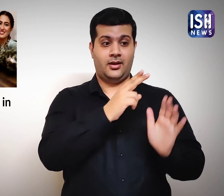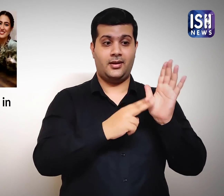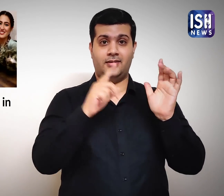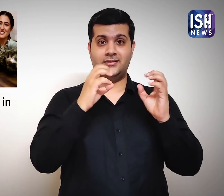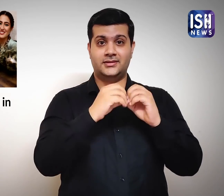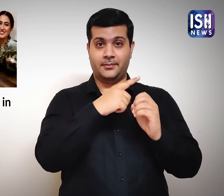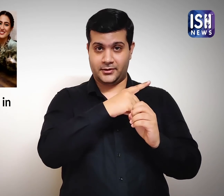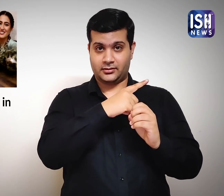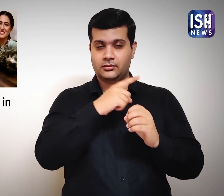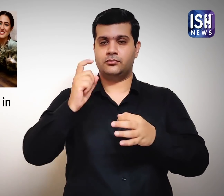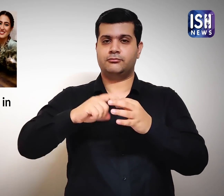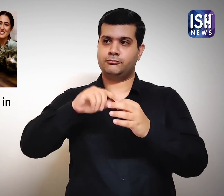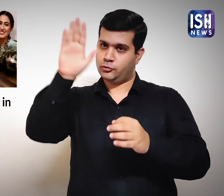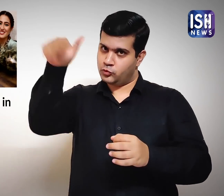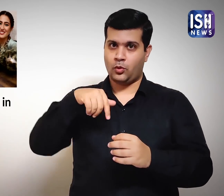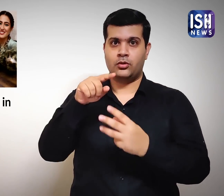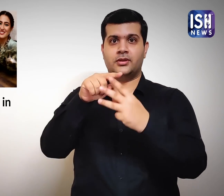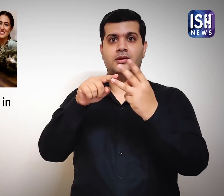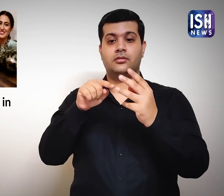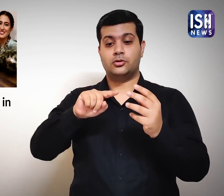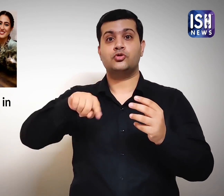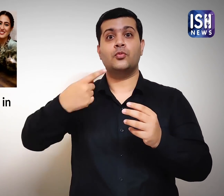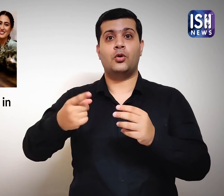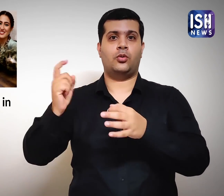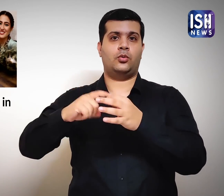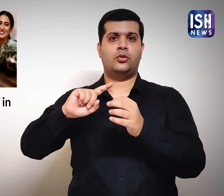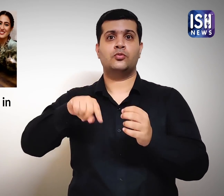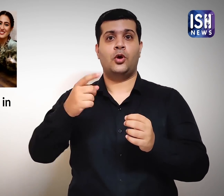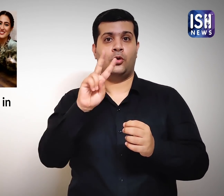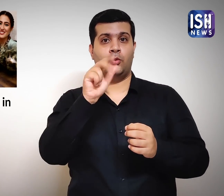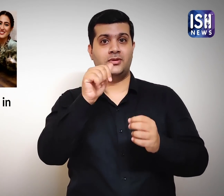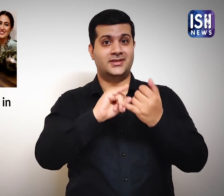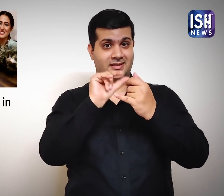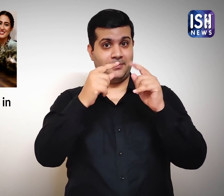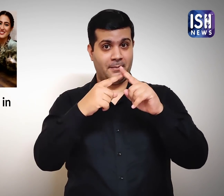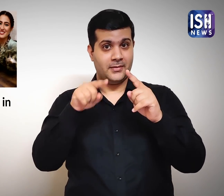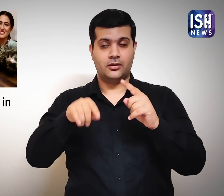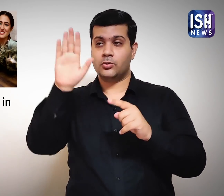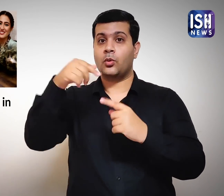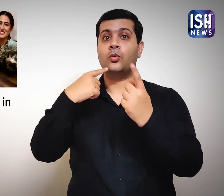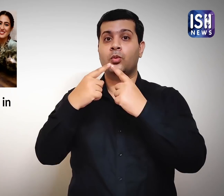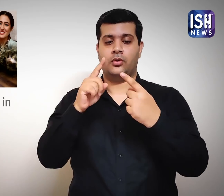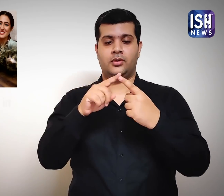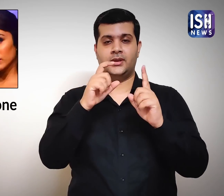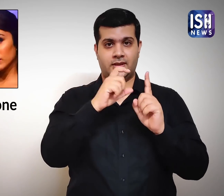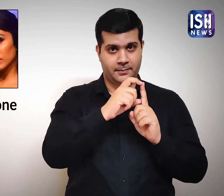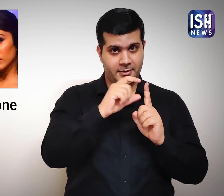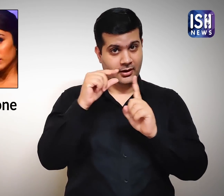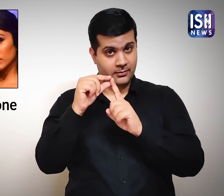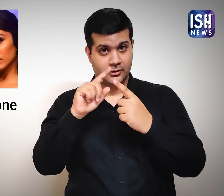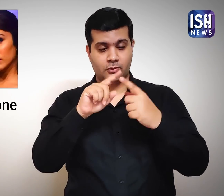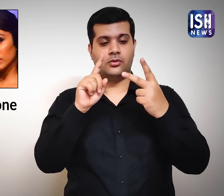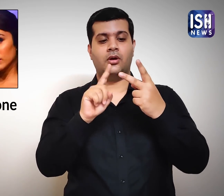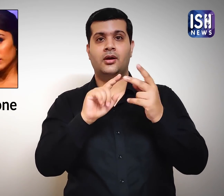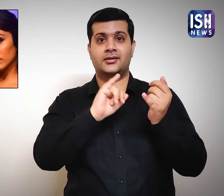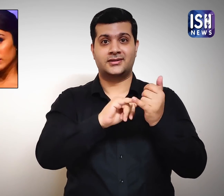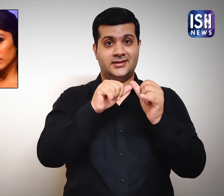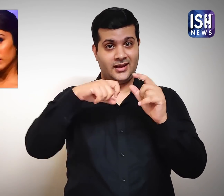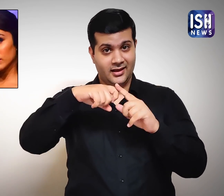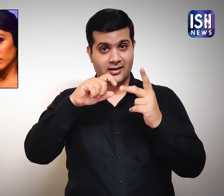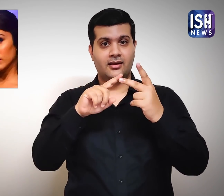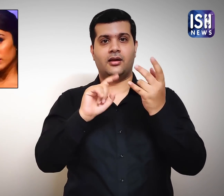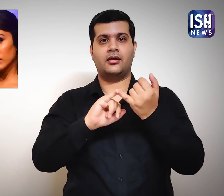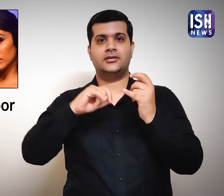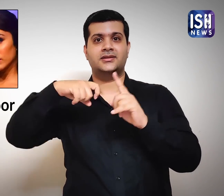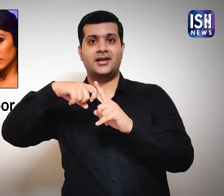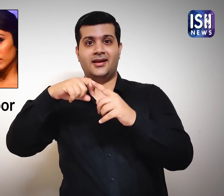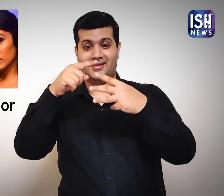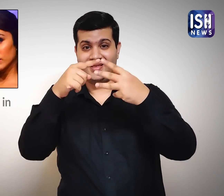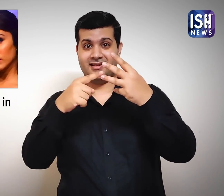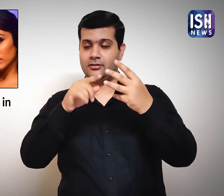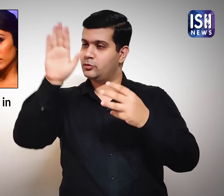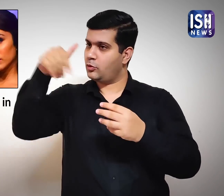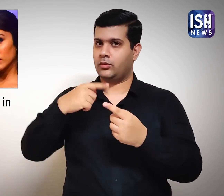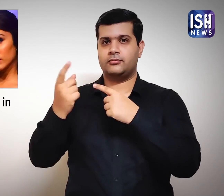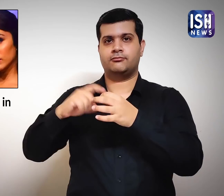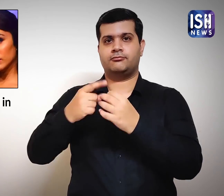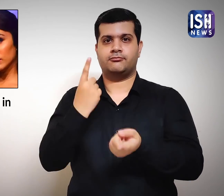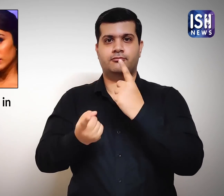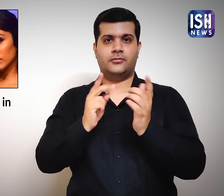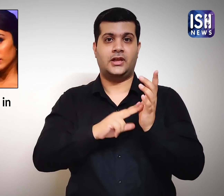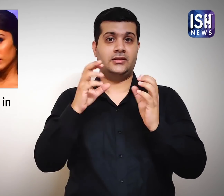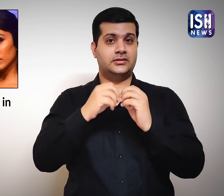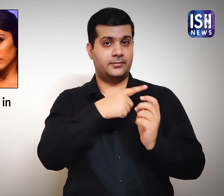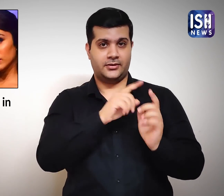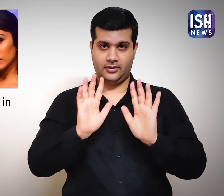Deepika Padukone, Sara Ali Khan and Shraddha Kapoor will be questioned tomorrow 26th September by the NCB.